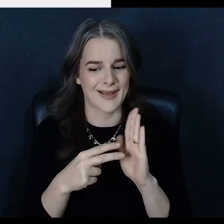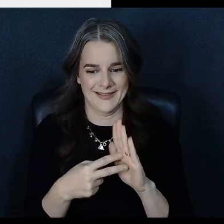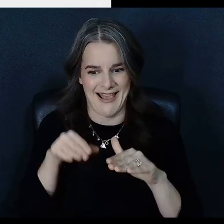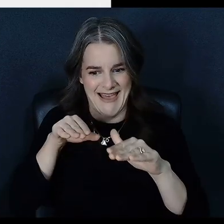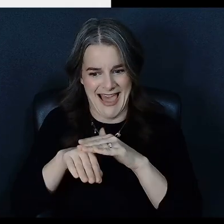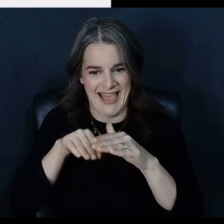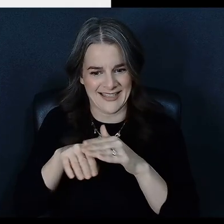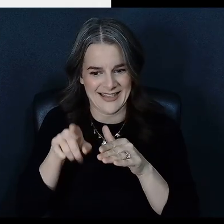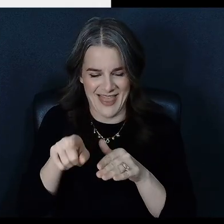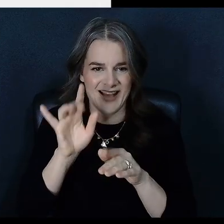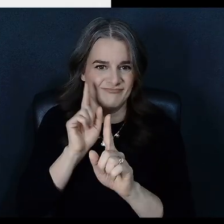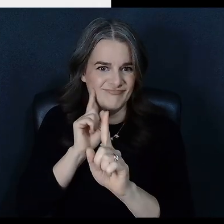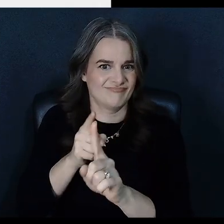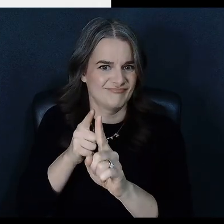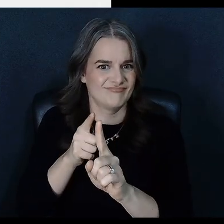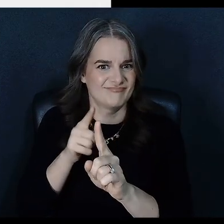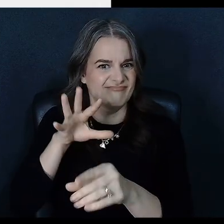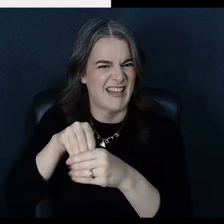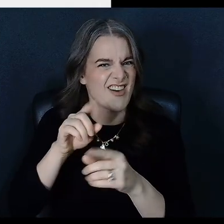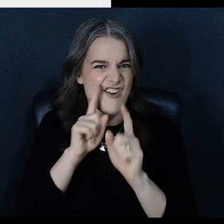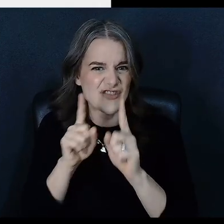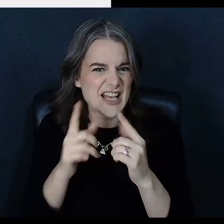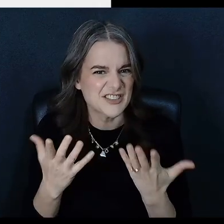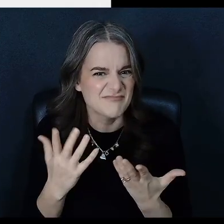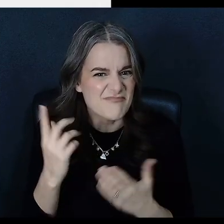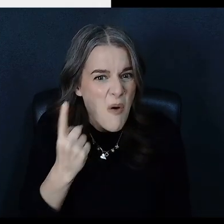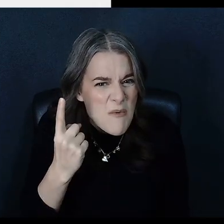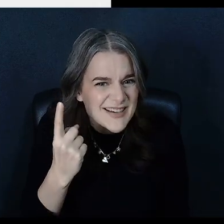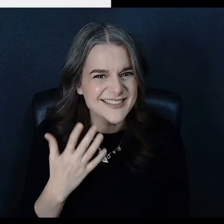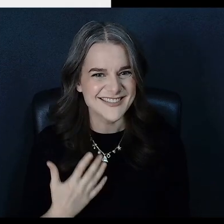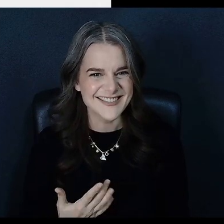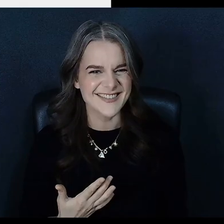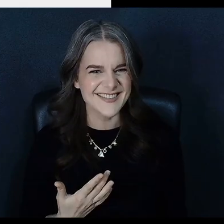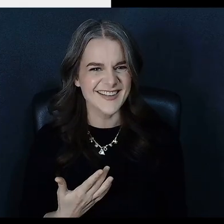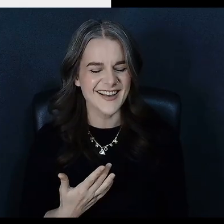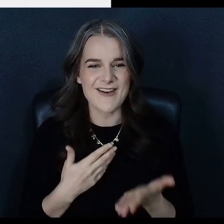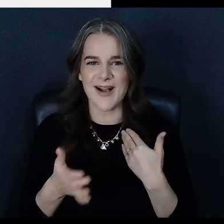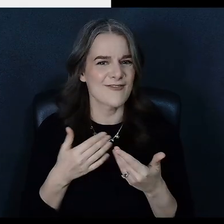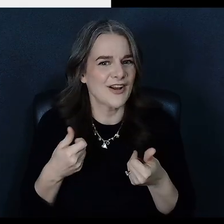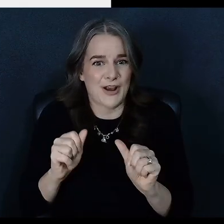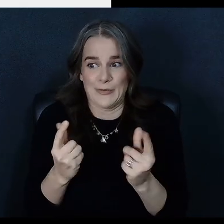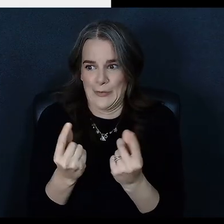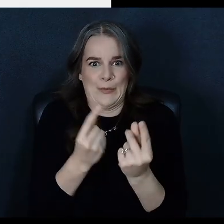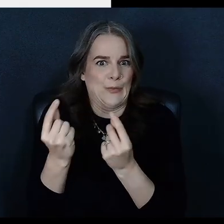How are you going to do whatever you're trying to do on that technology? And that's where the access comes in. So we'll talk about that.